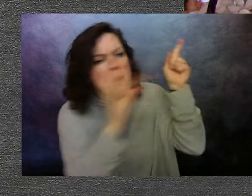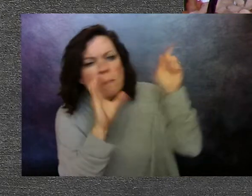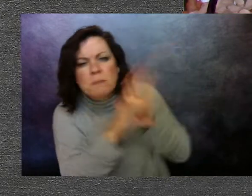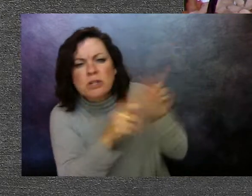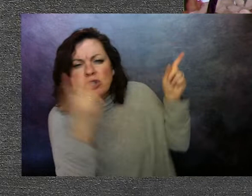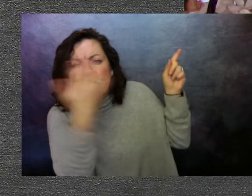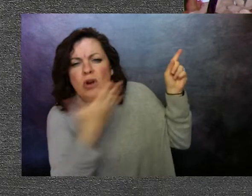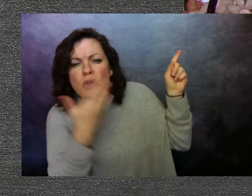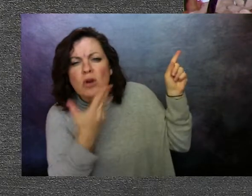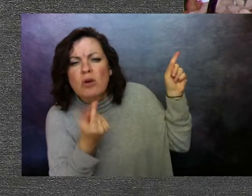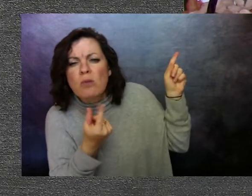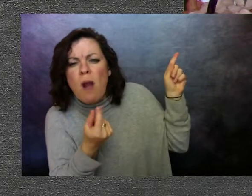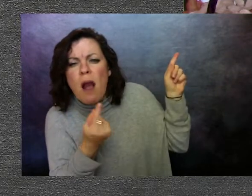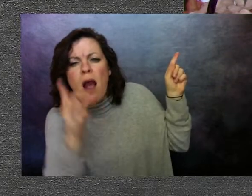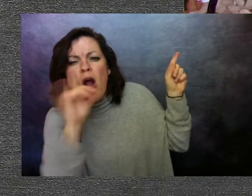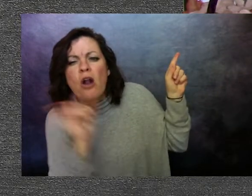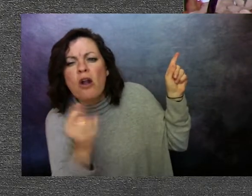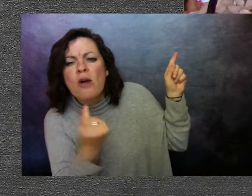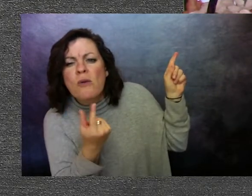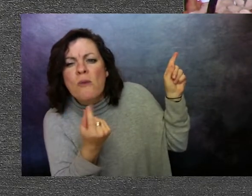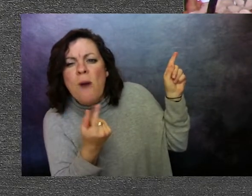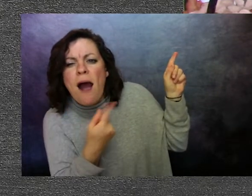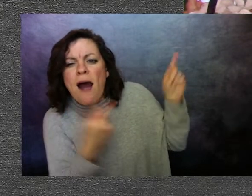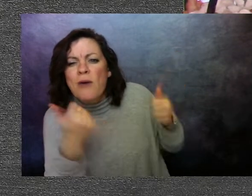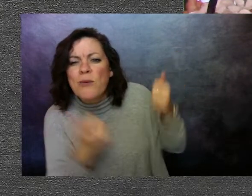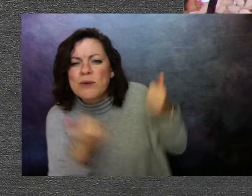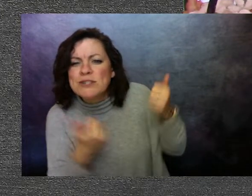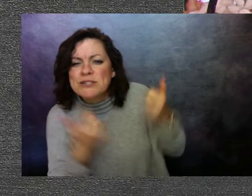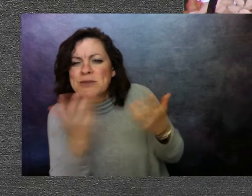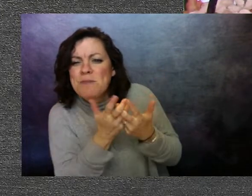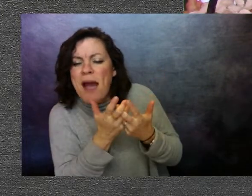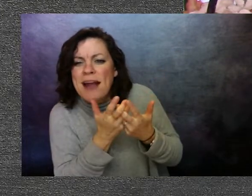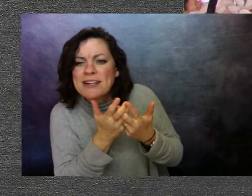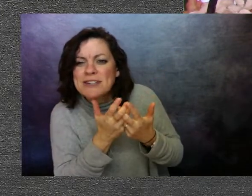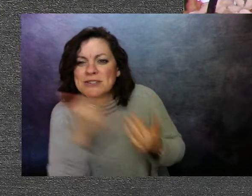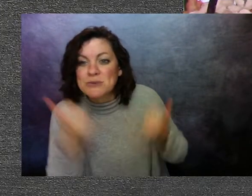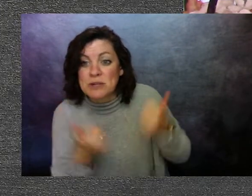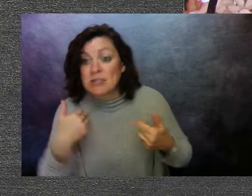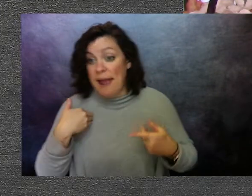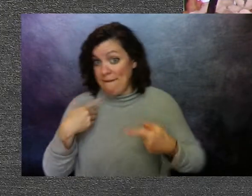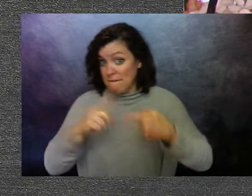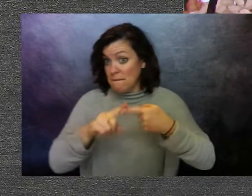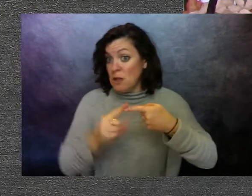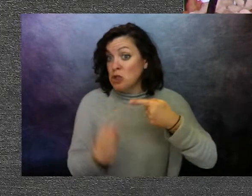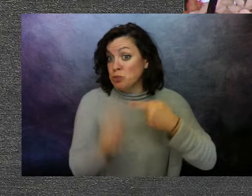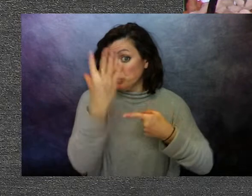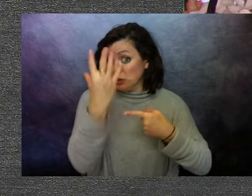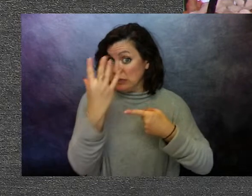means the same as that fancy word, autumn. Is autumn the same as spring